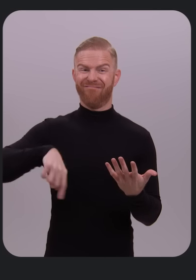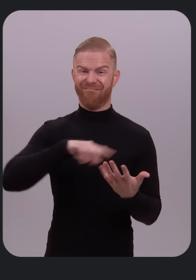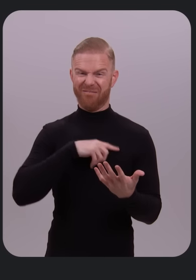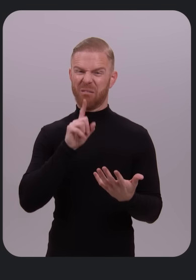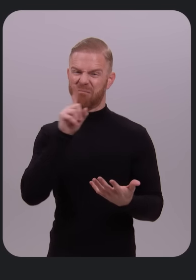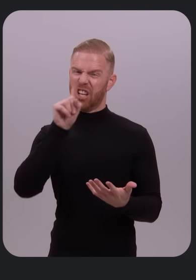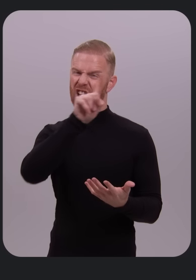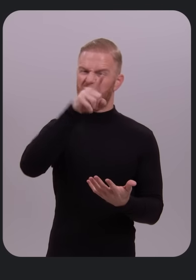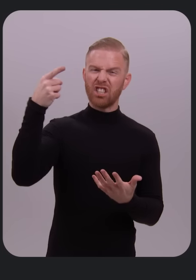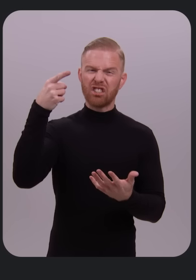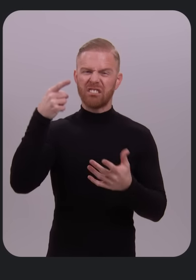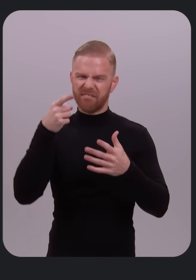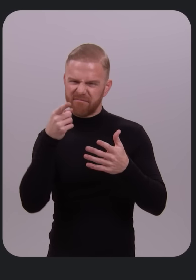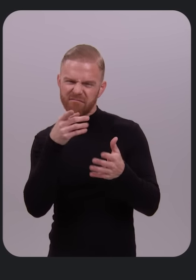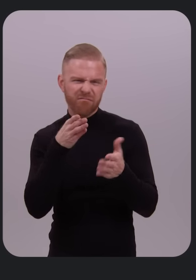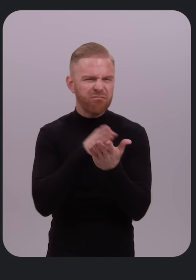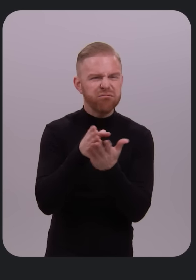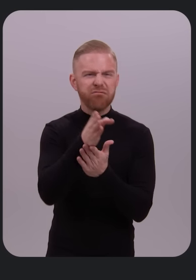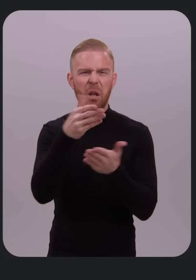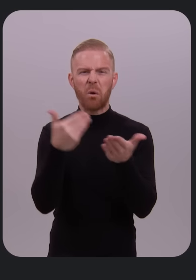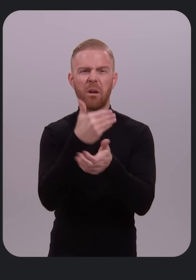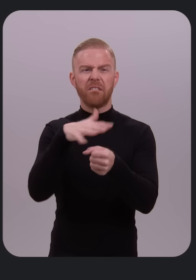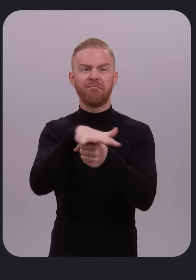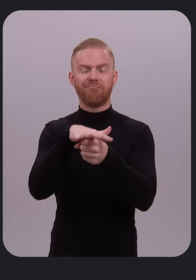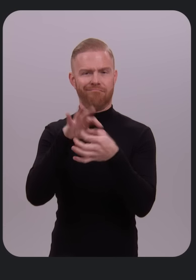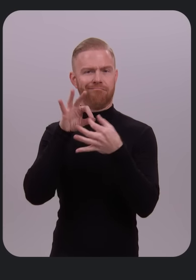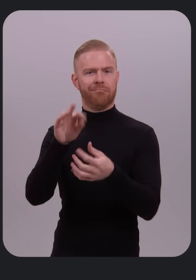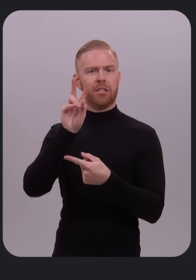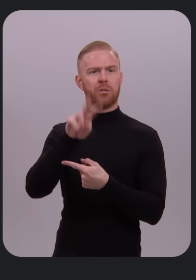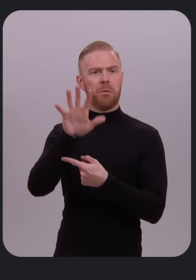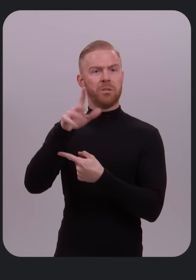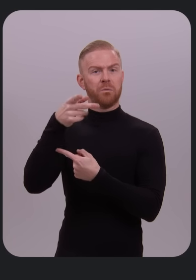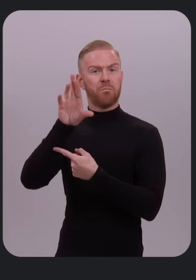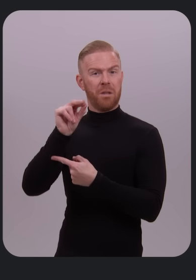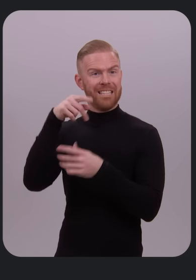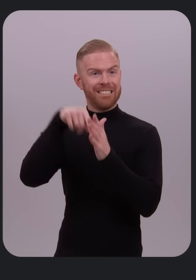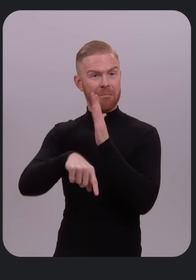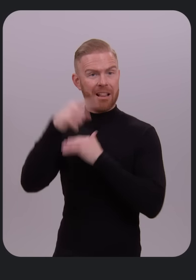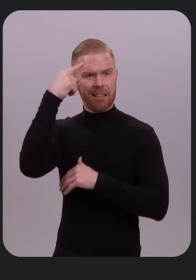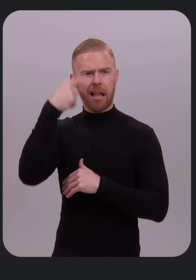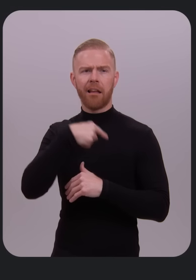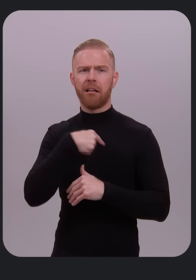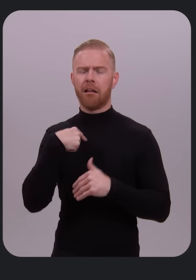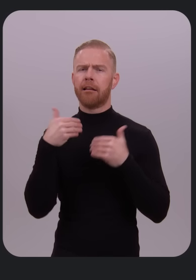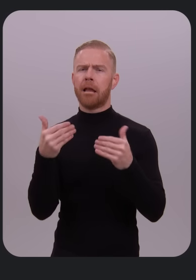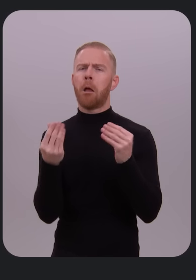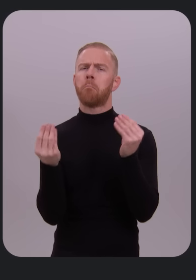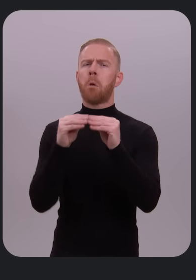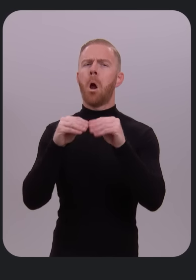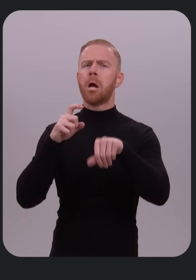with 2.5 Pro Deep Think, we're taking a little bit of extra time to conduct more frontier safety evaluations